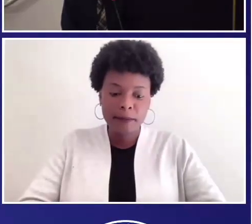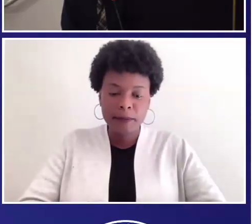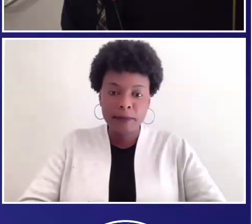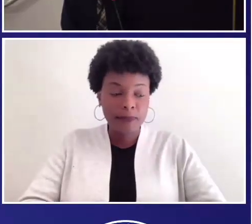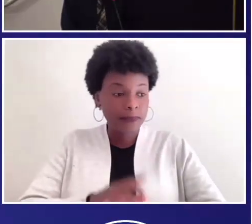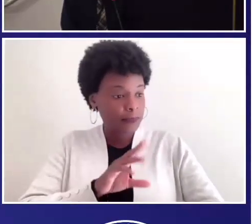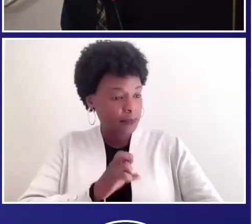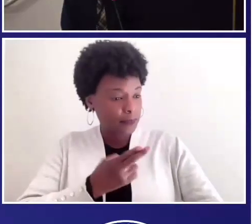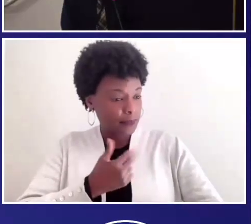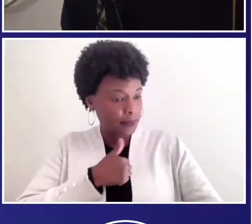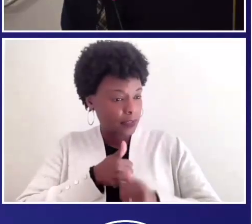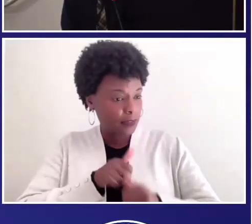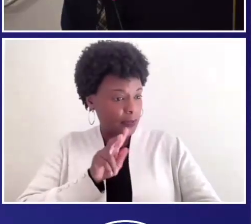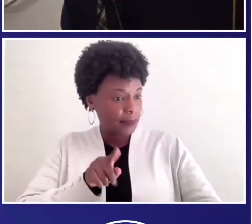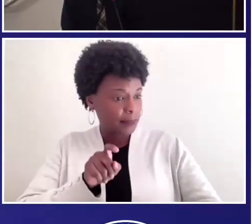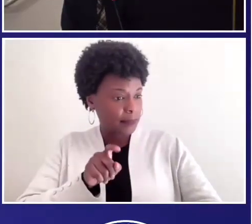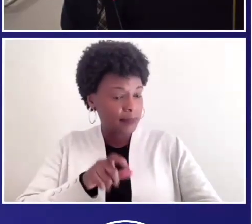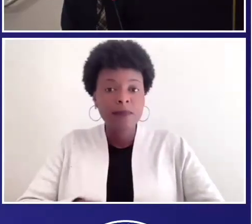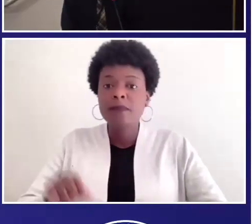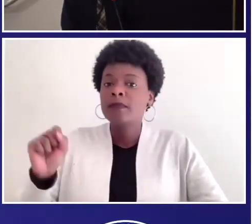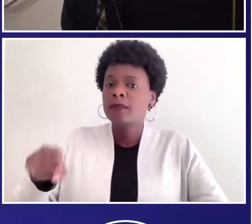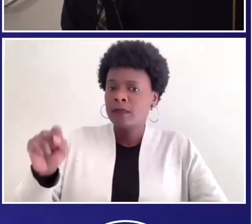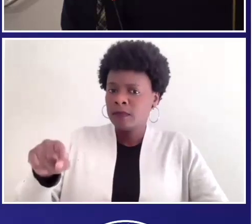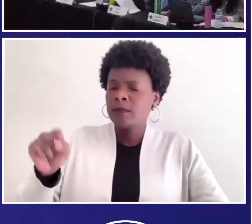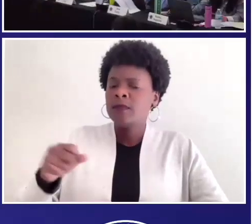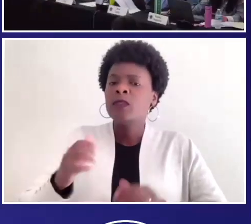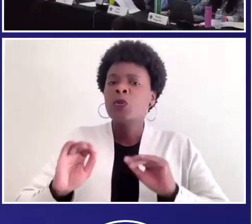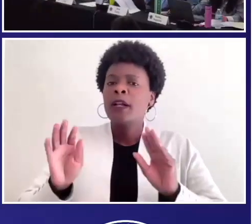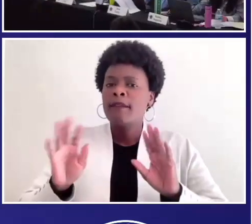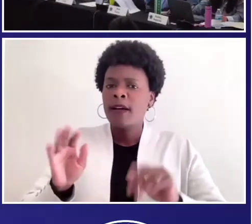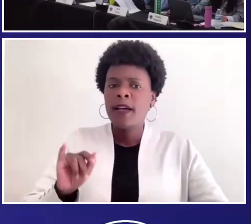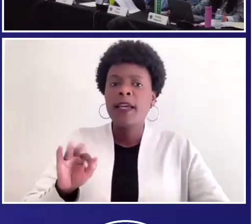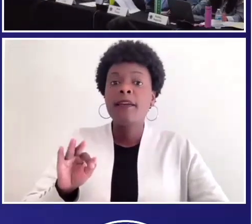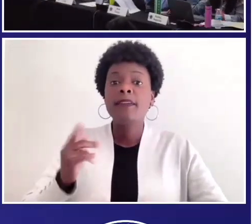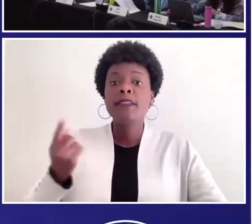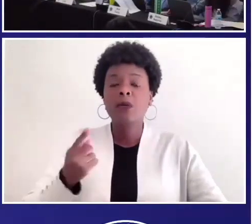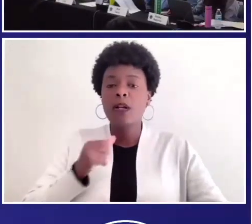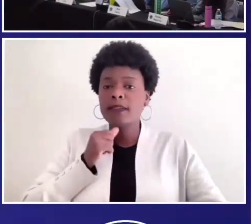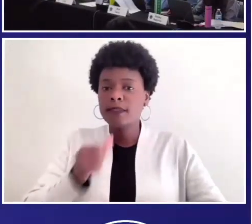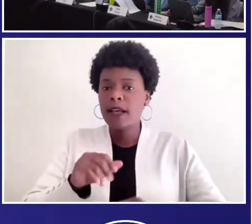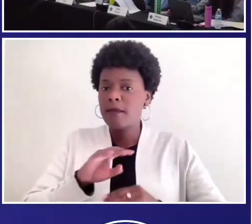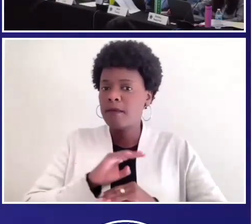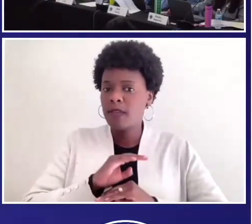Deborah, did you have a follow-up? I do. So just to clarify, if someone has not met their 120 months,